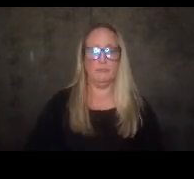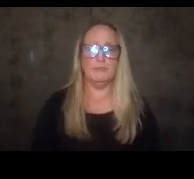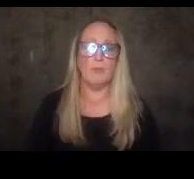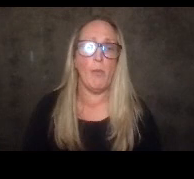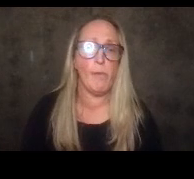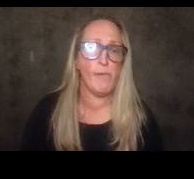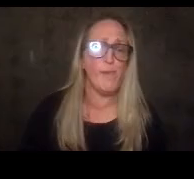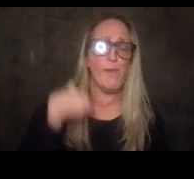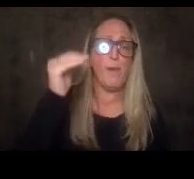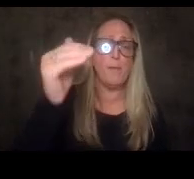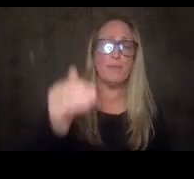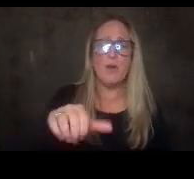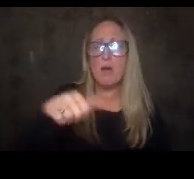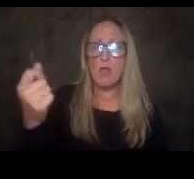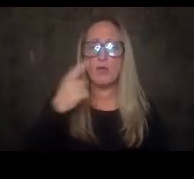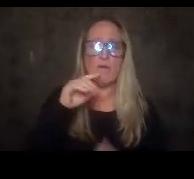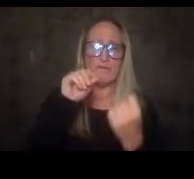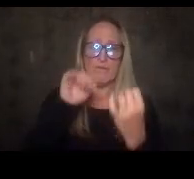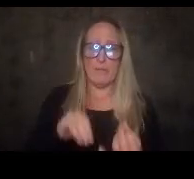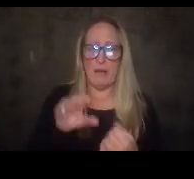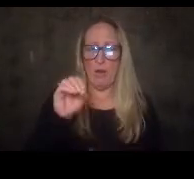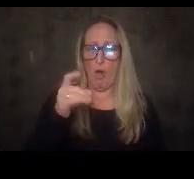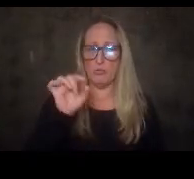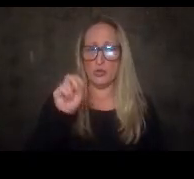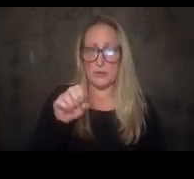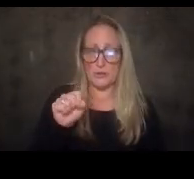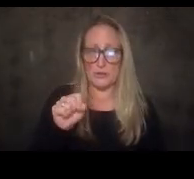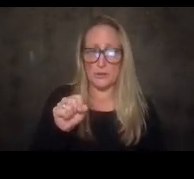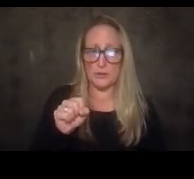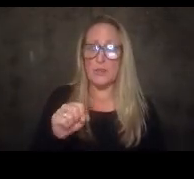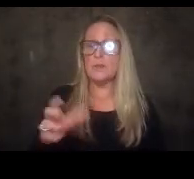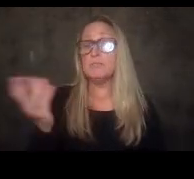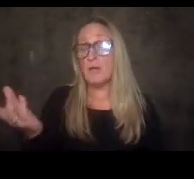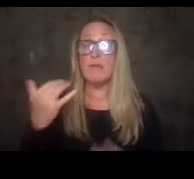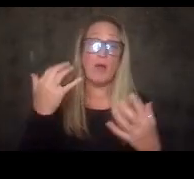Now we have another setting for feedback options. So if I would like to have feedback